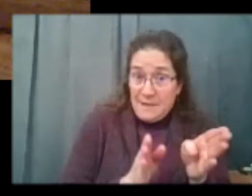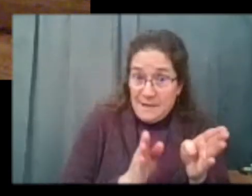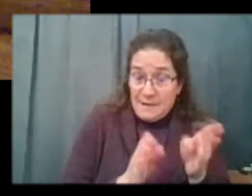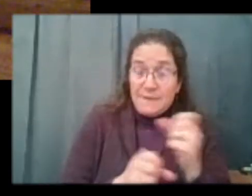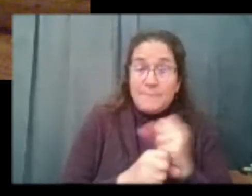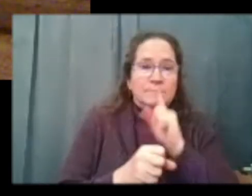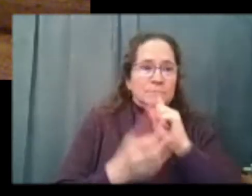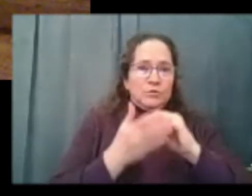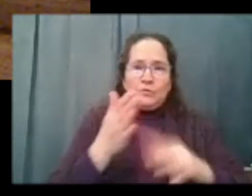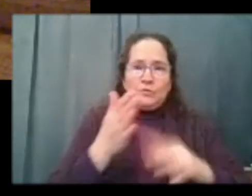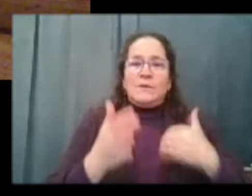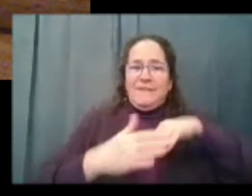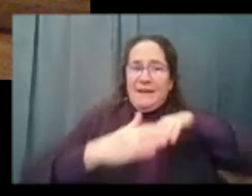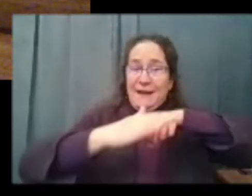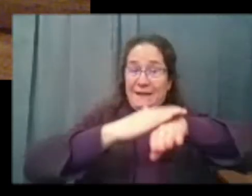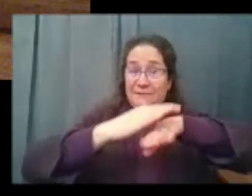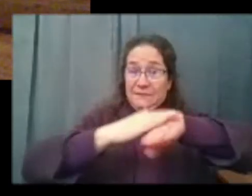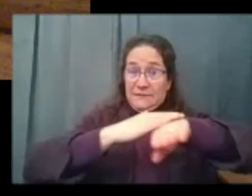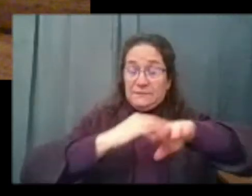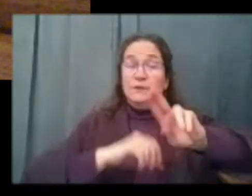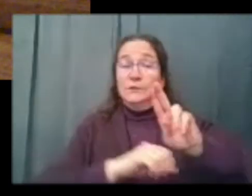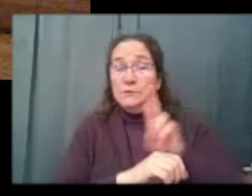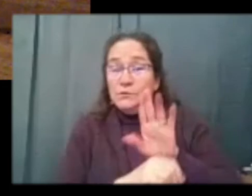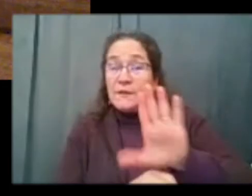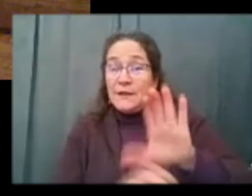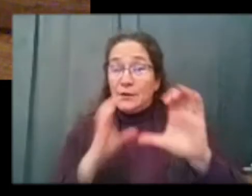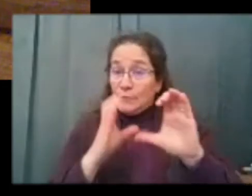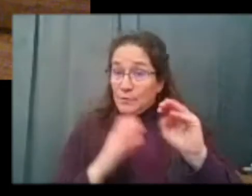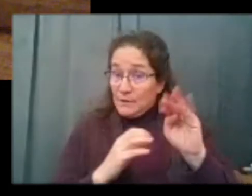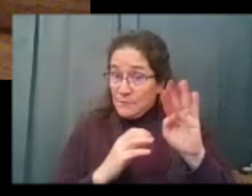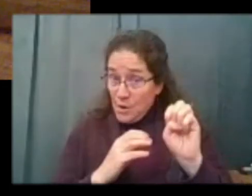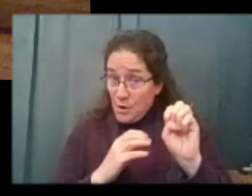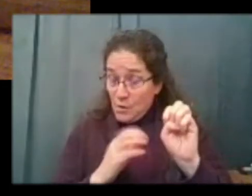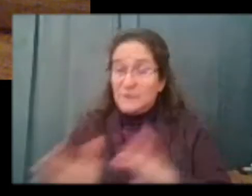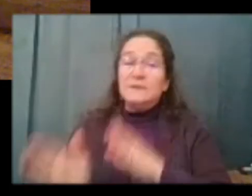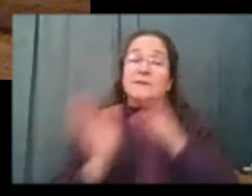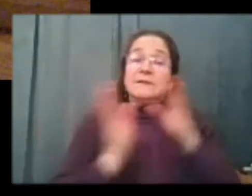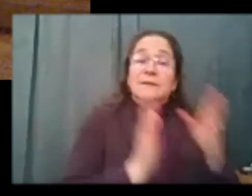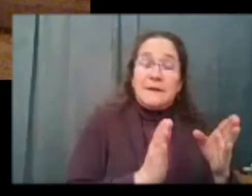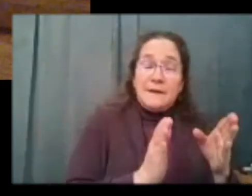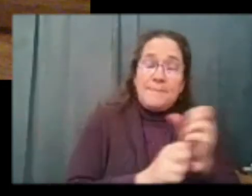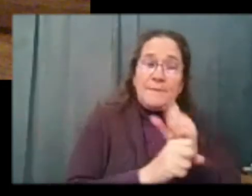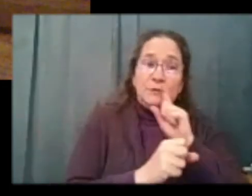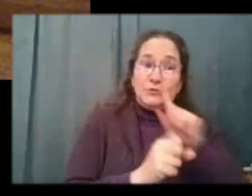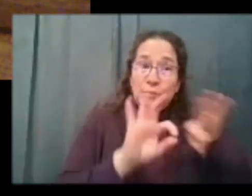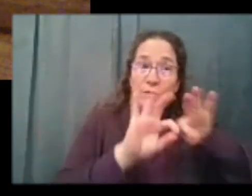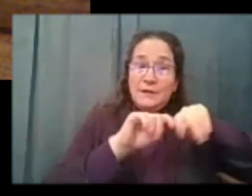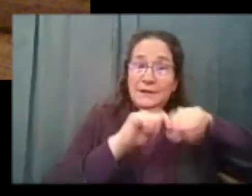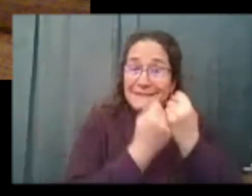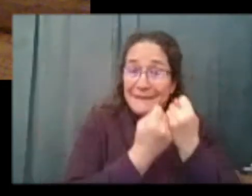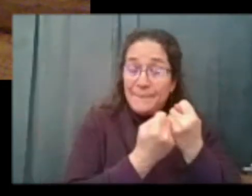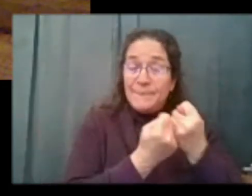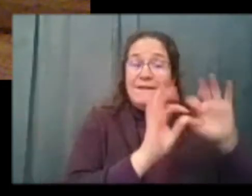on their communication mode and ensuring that team members and families are working together so each learner